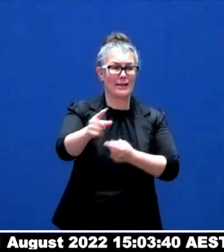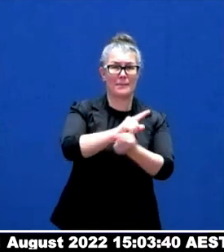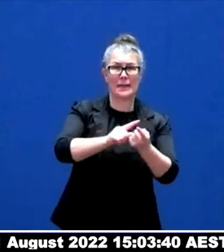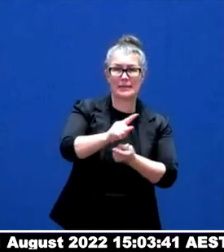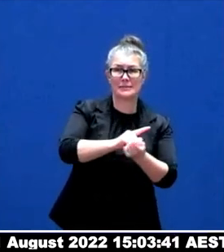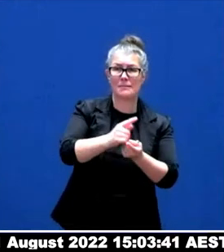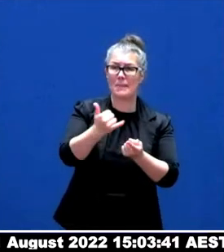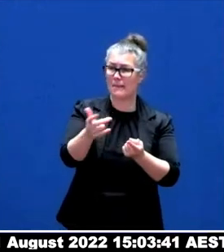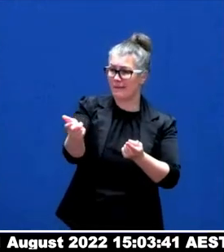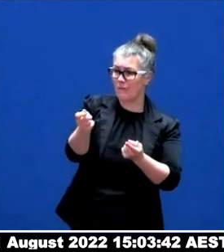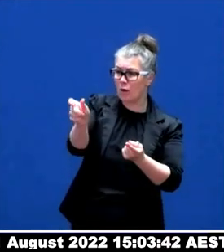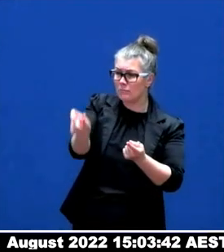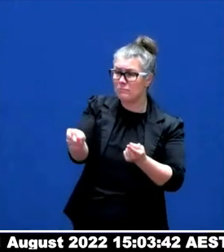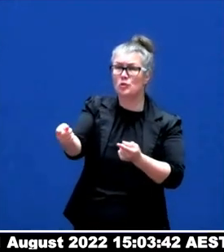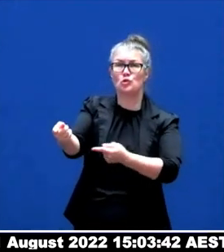participant to share their SRS documentation.